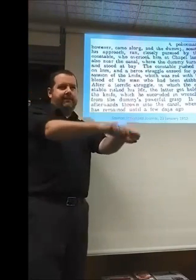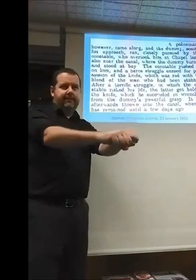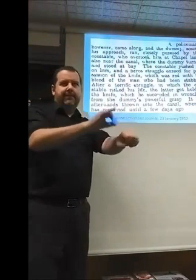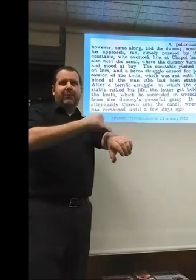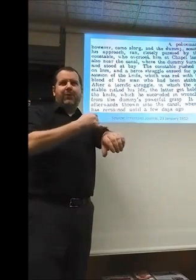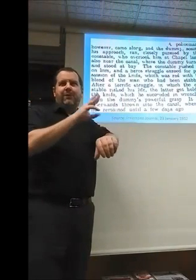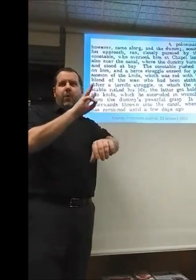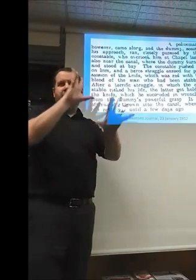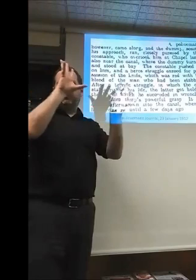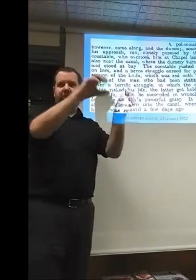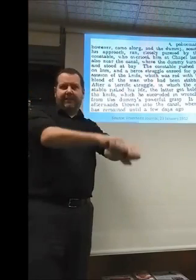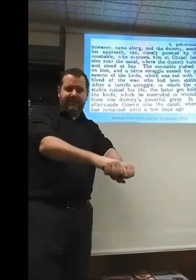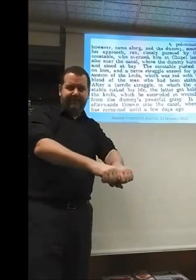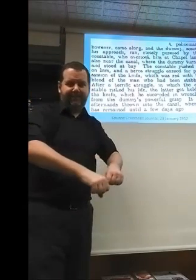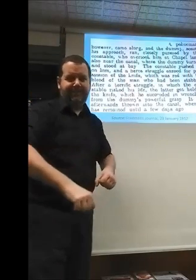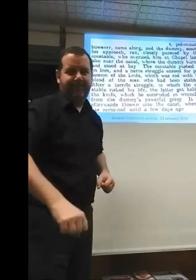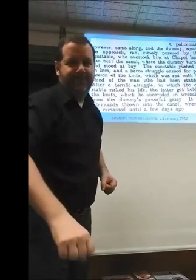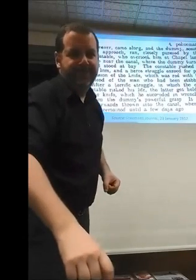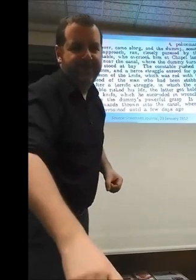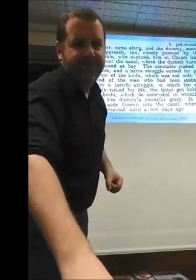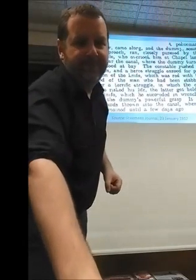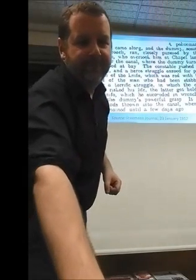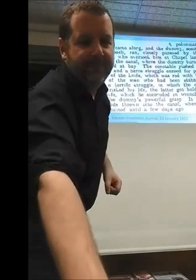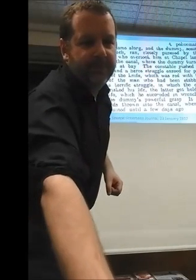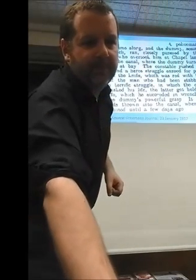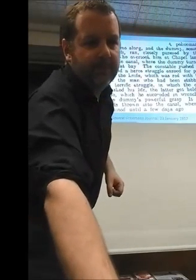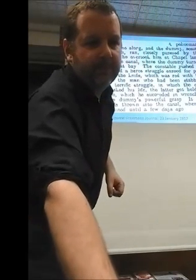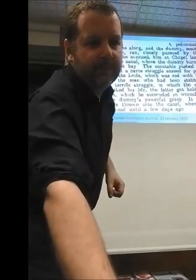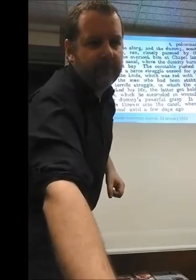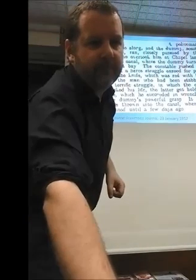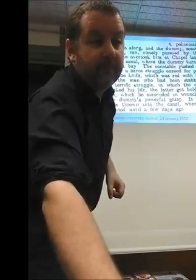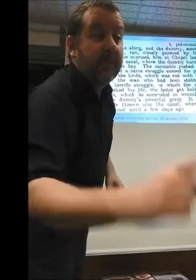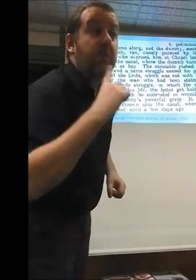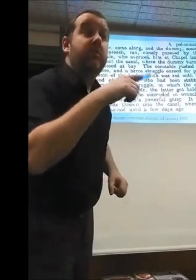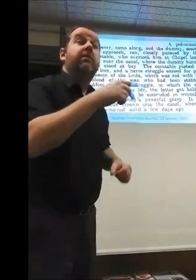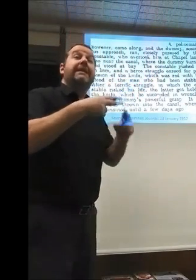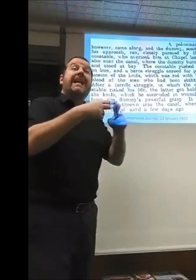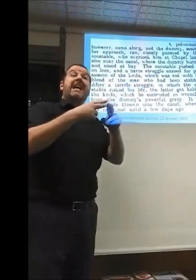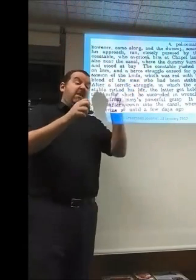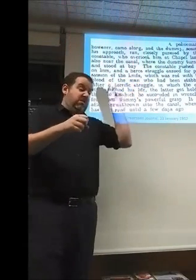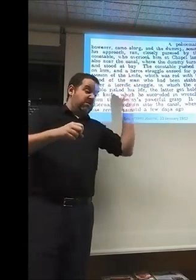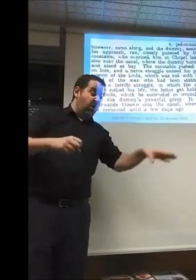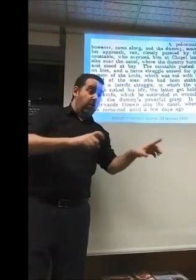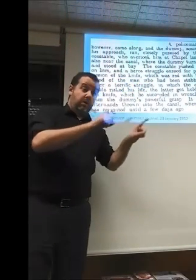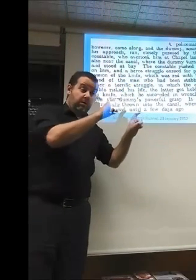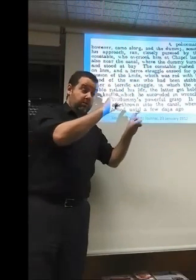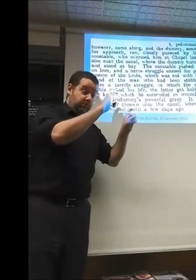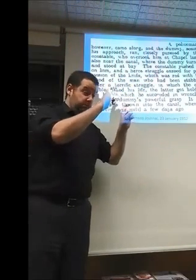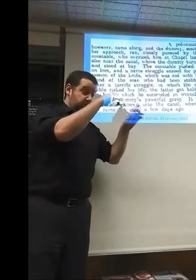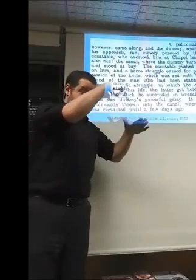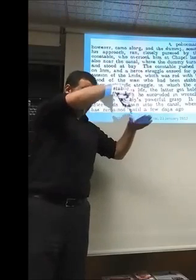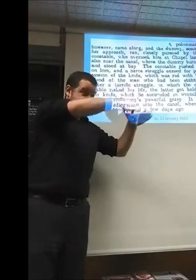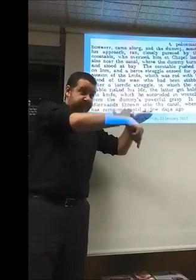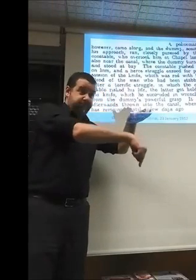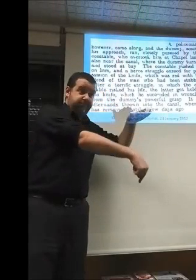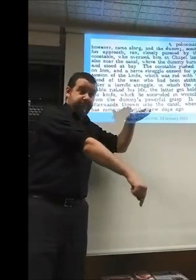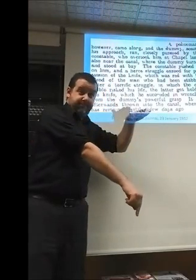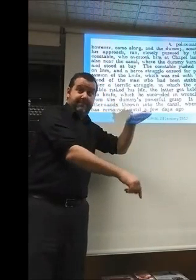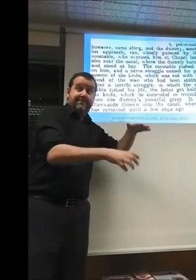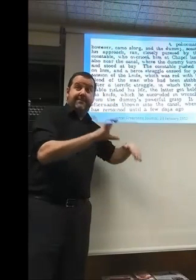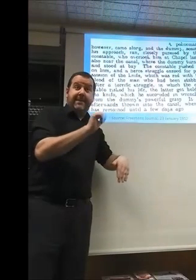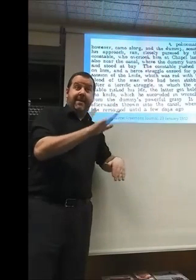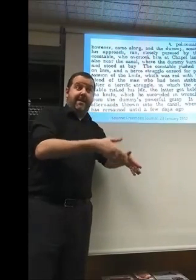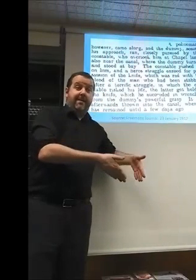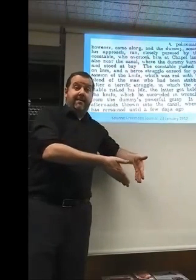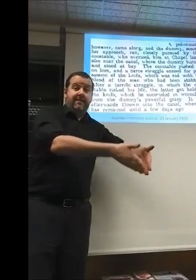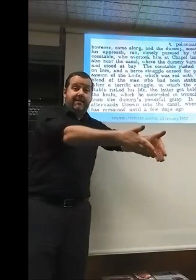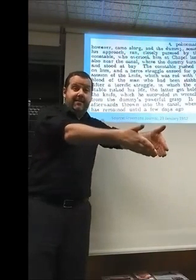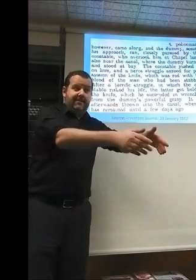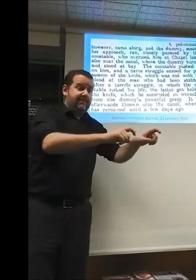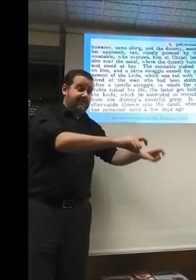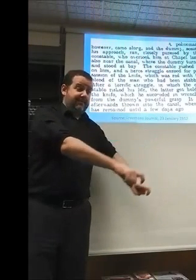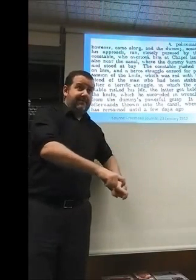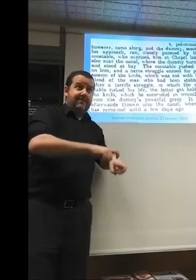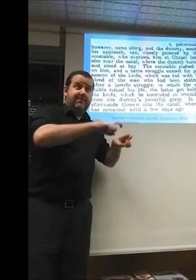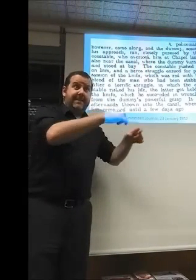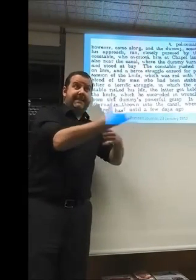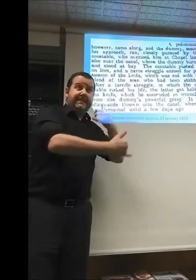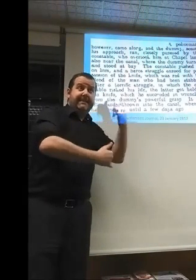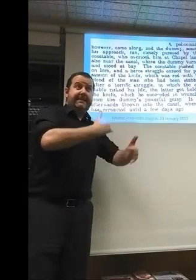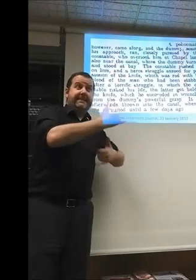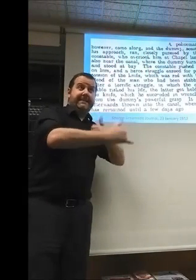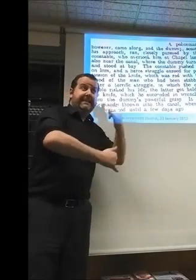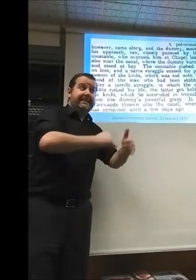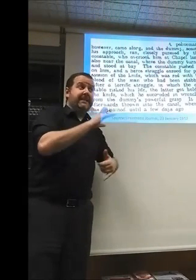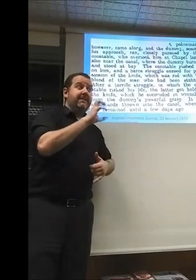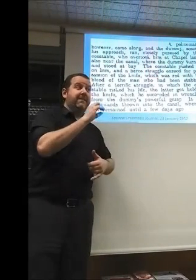*FED BY GEMMA- he tried to explain his job or what he did for a living was a rag collector